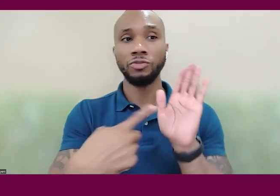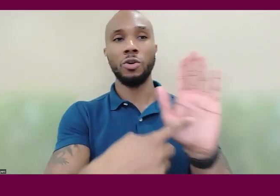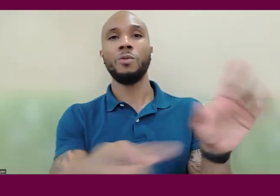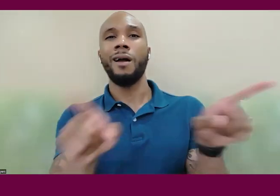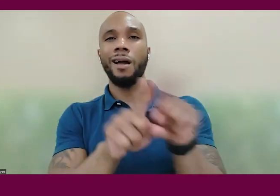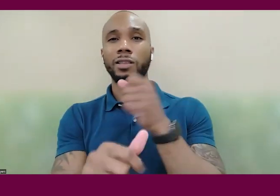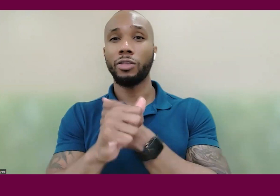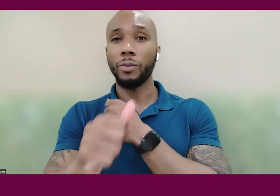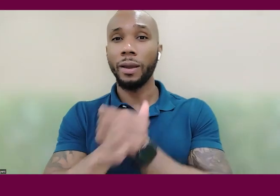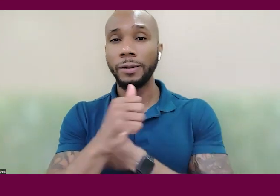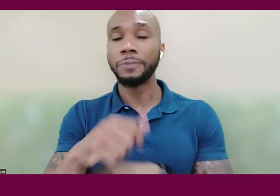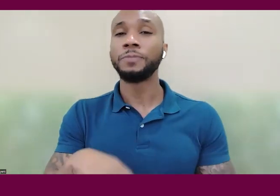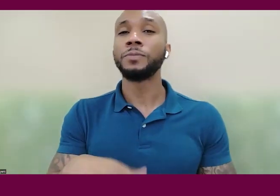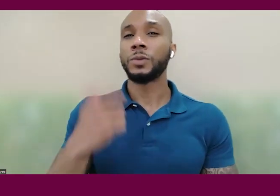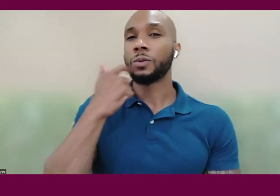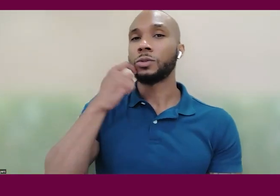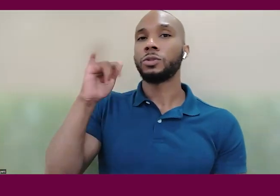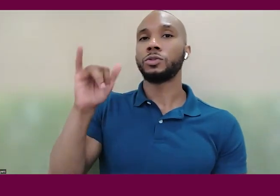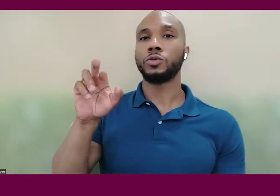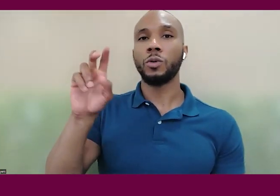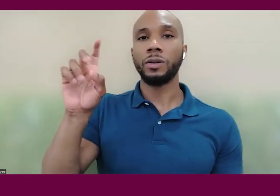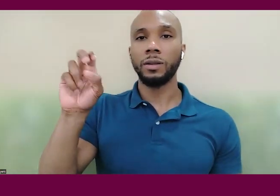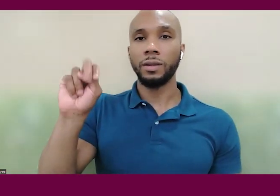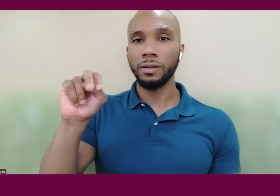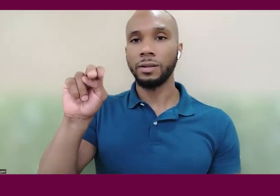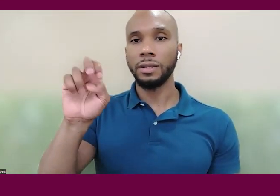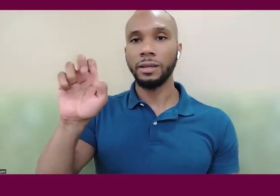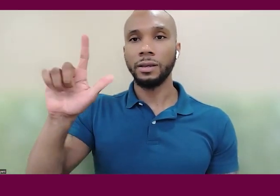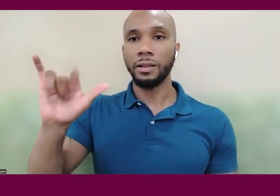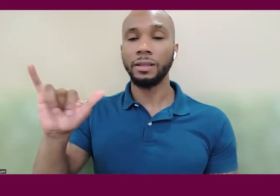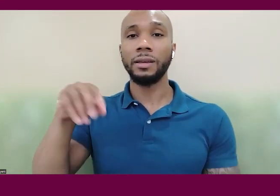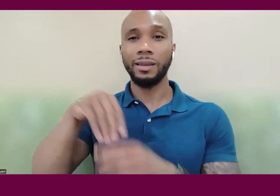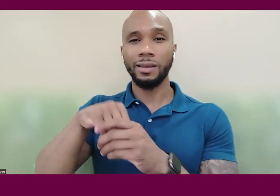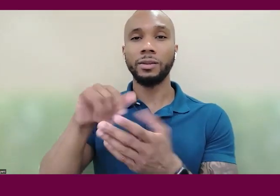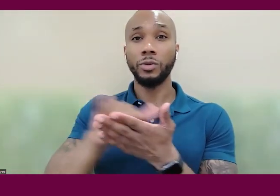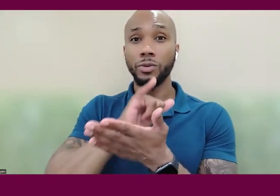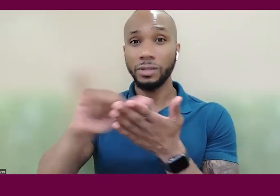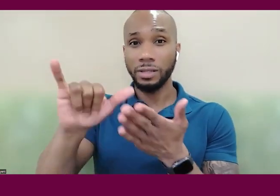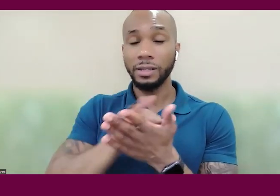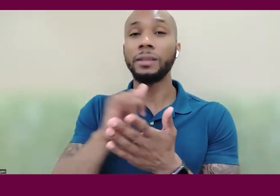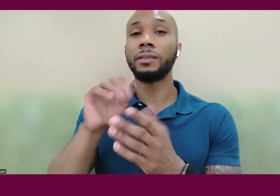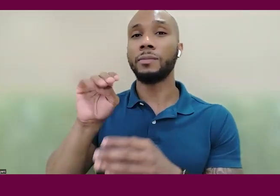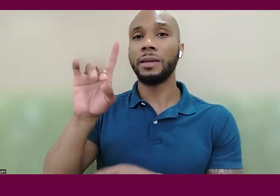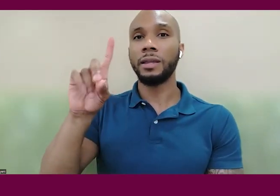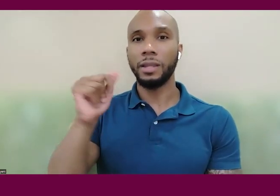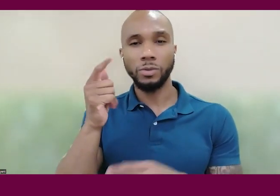There was just Jordan Neely in New York City, who the media was describing as unhinged and